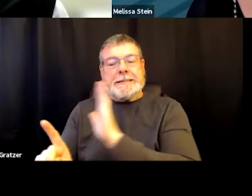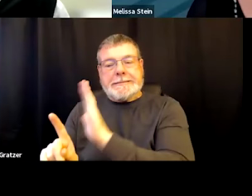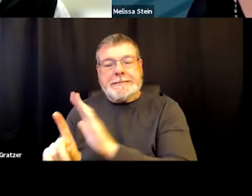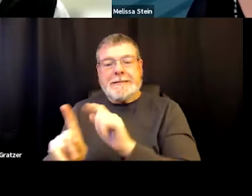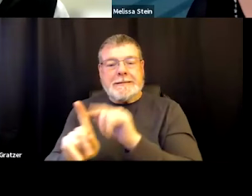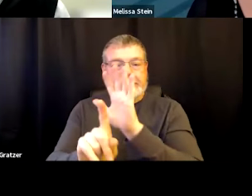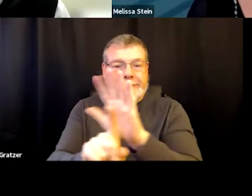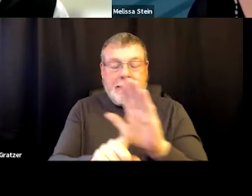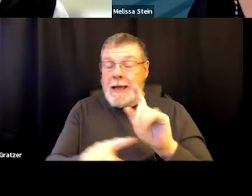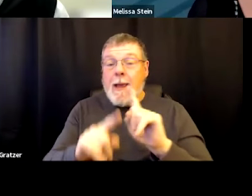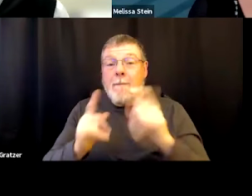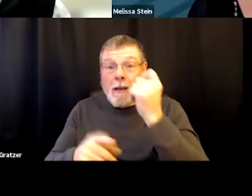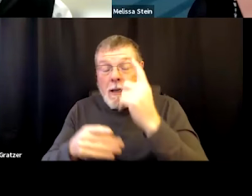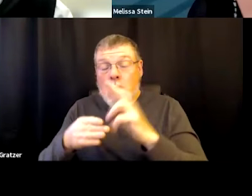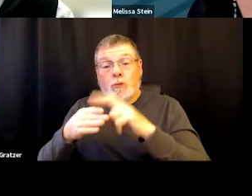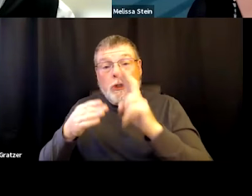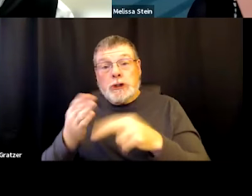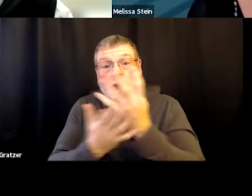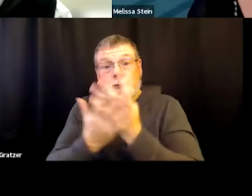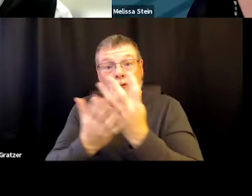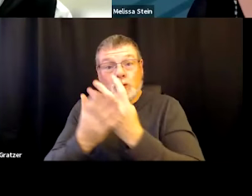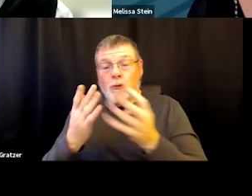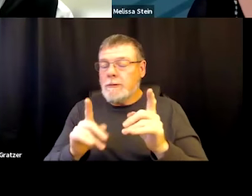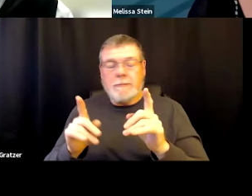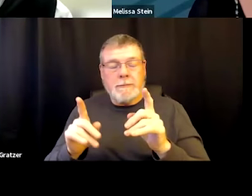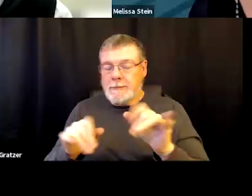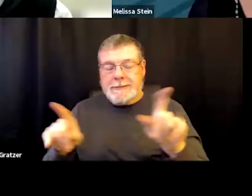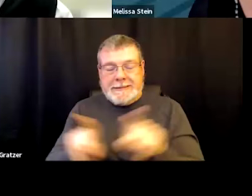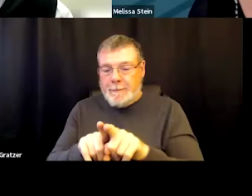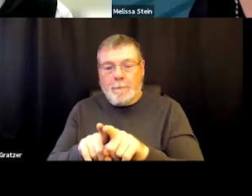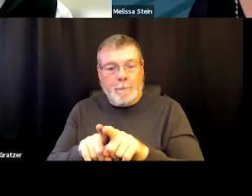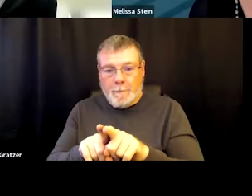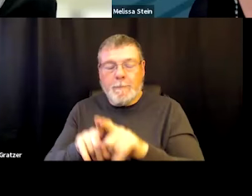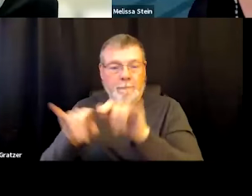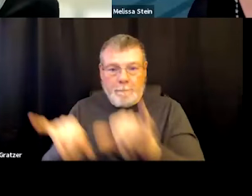but the scoring criteria and the format should be very similar.